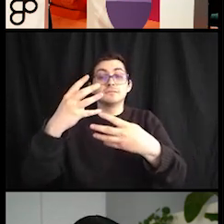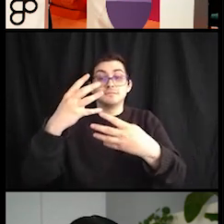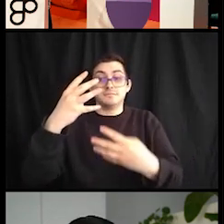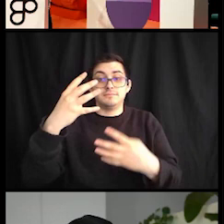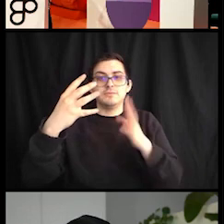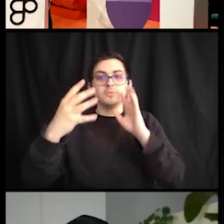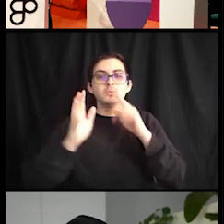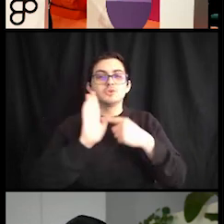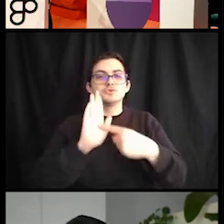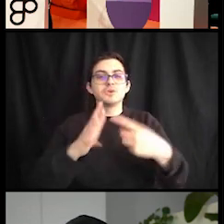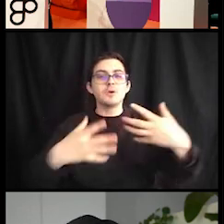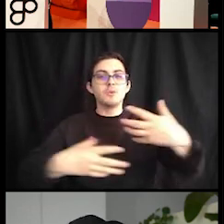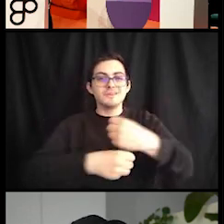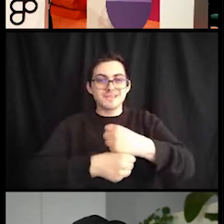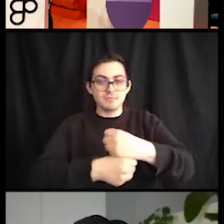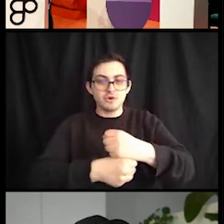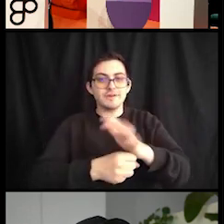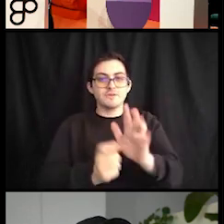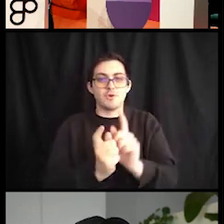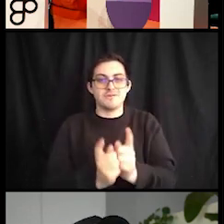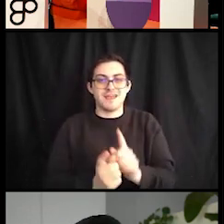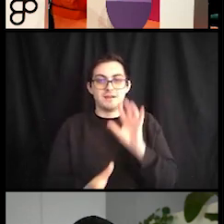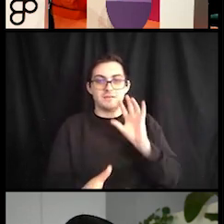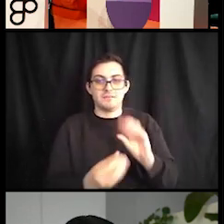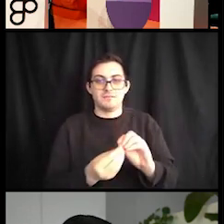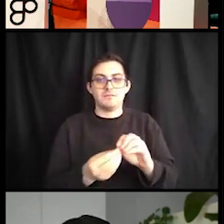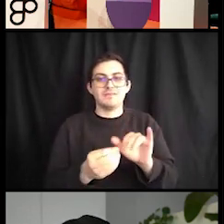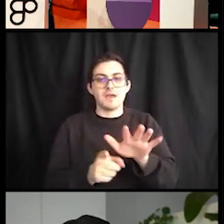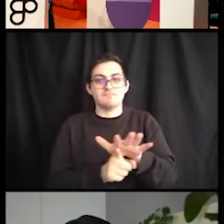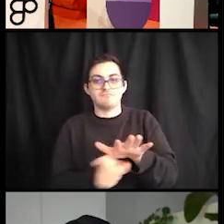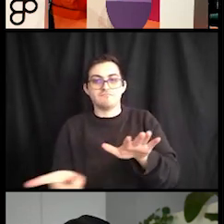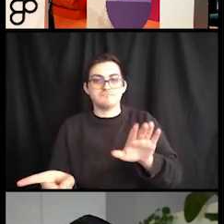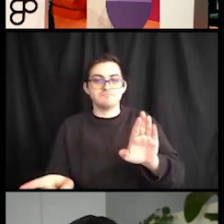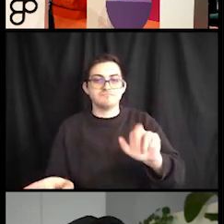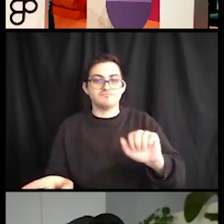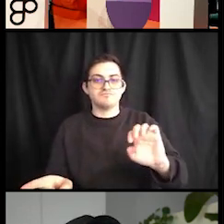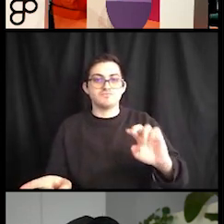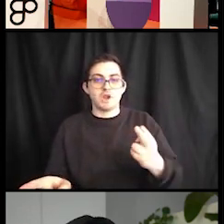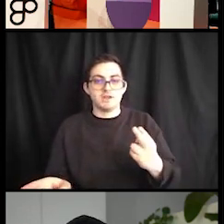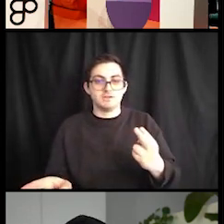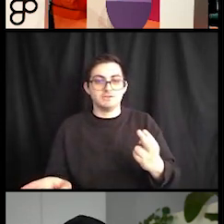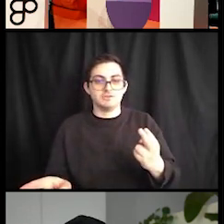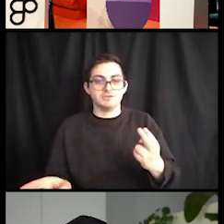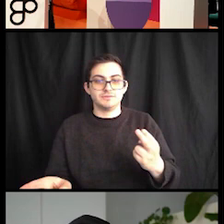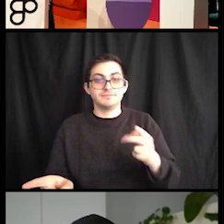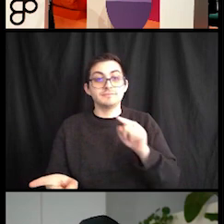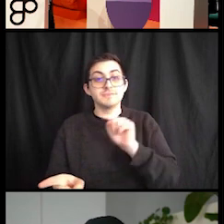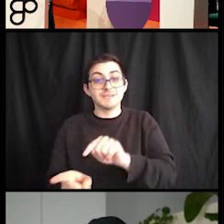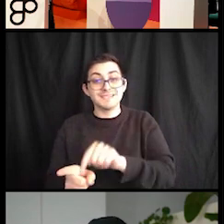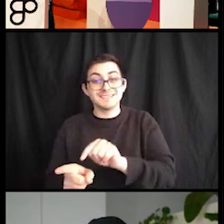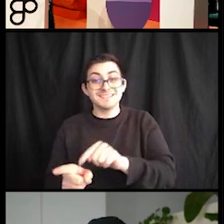What you can do in a branch that you kind of want to keep in sync with the main branch, you can update from the main branch.